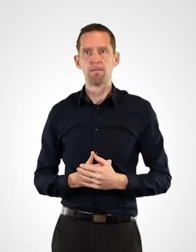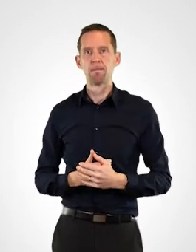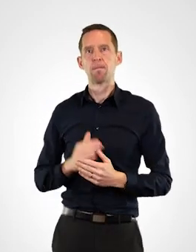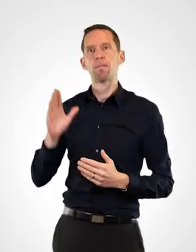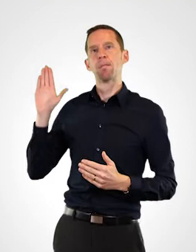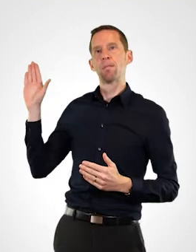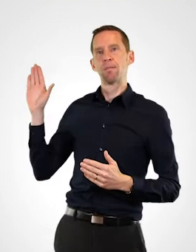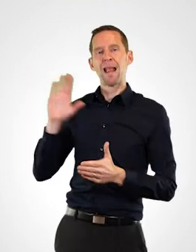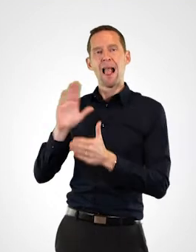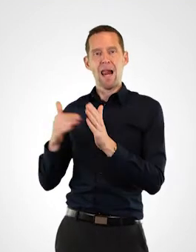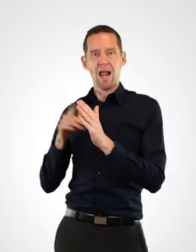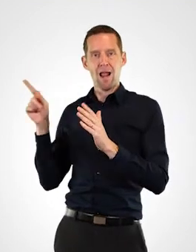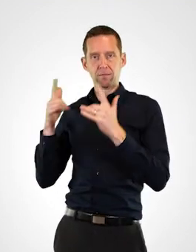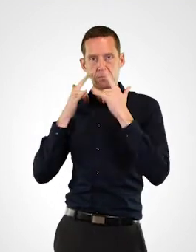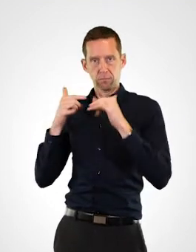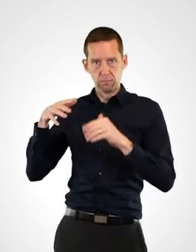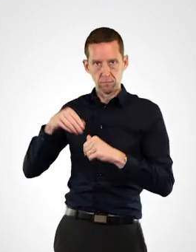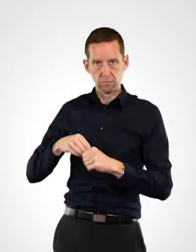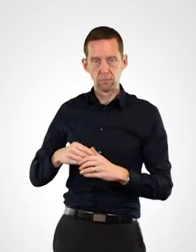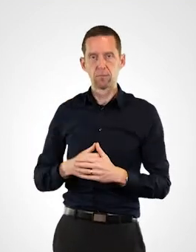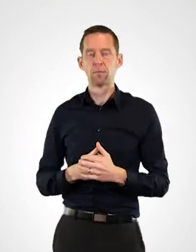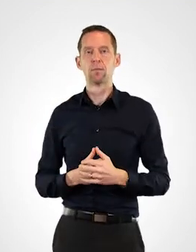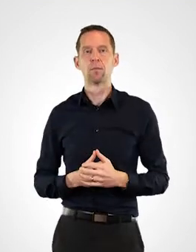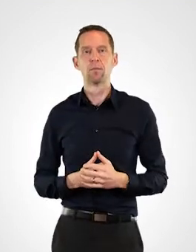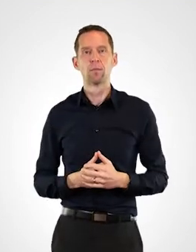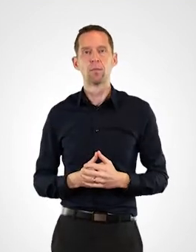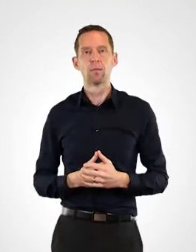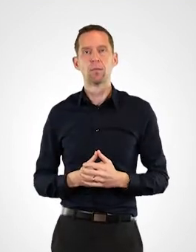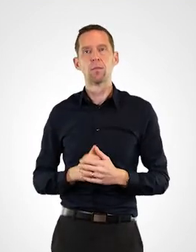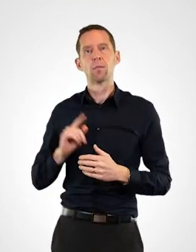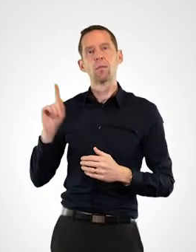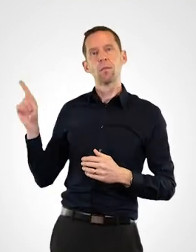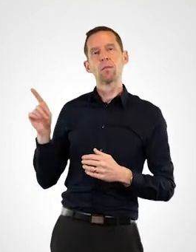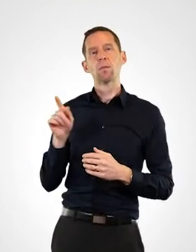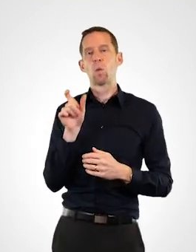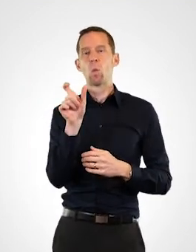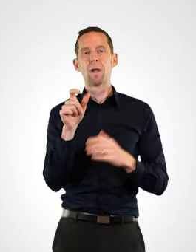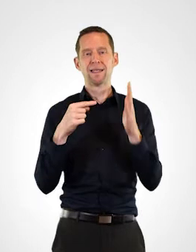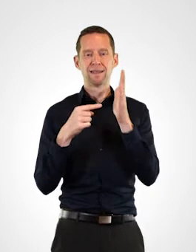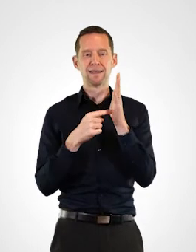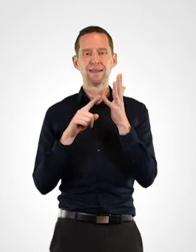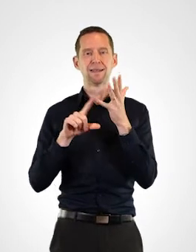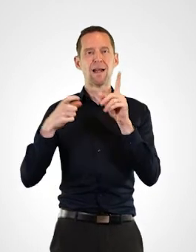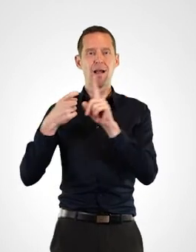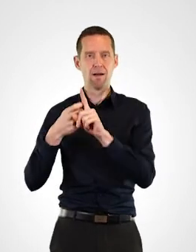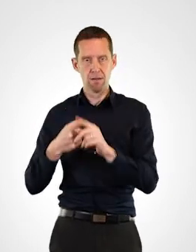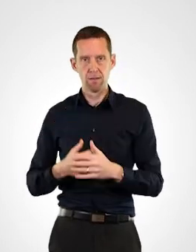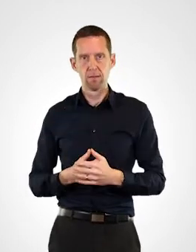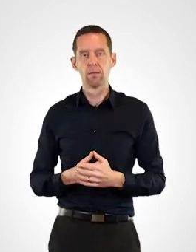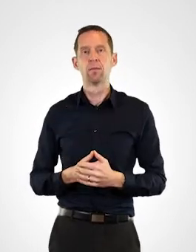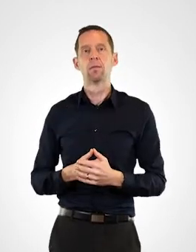And here's the last item on the test, the CASP, the word "tuck"